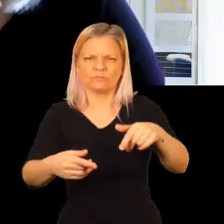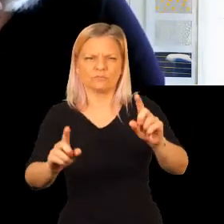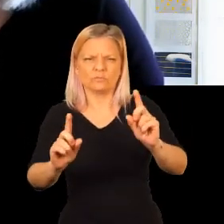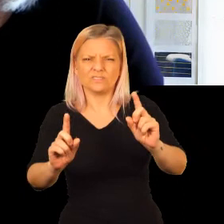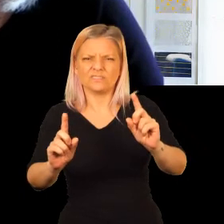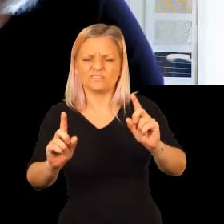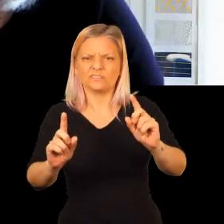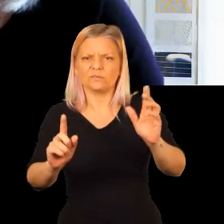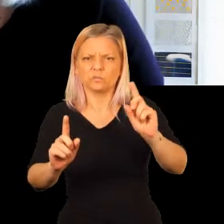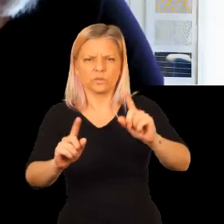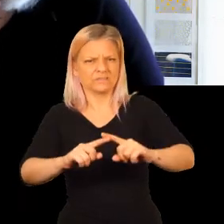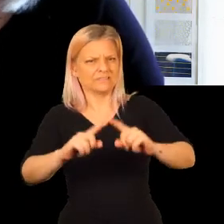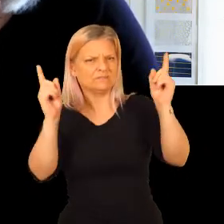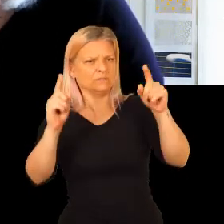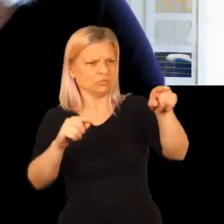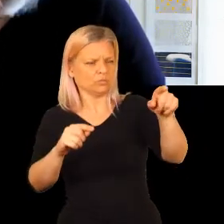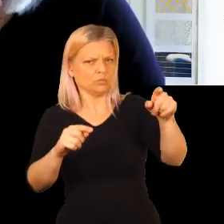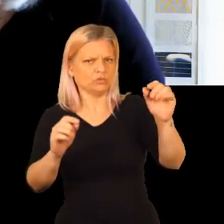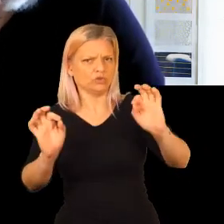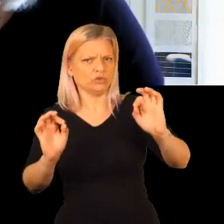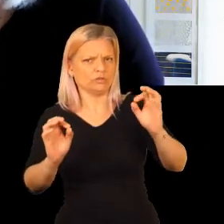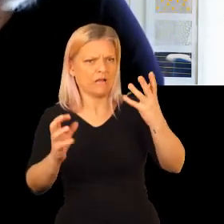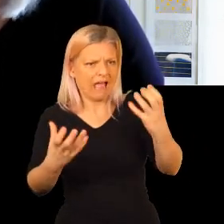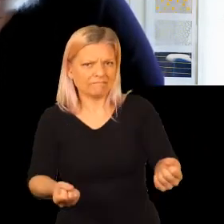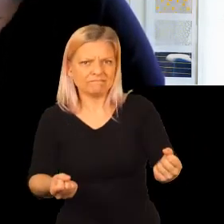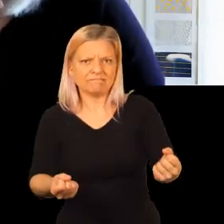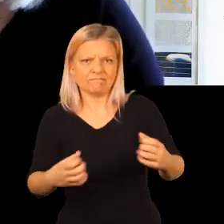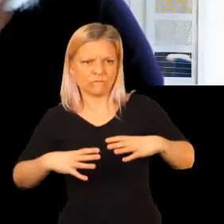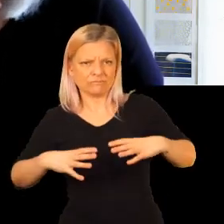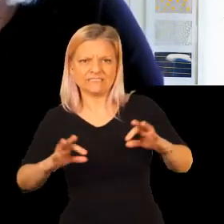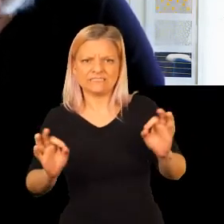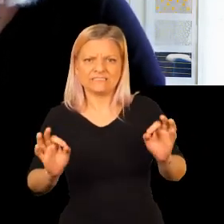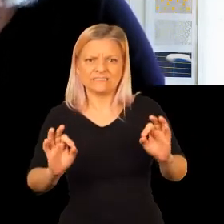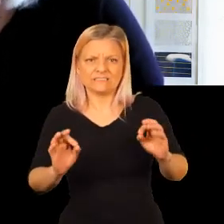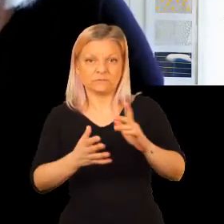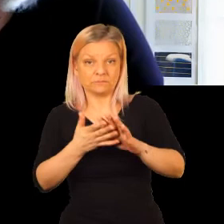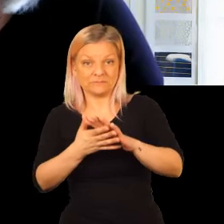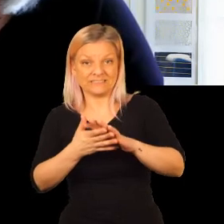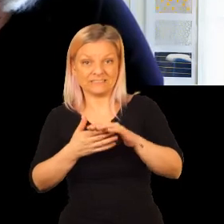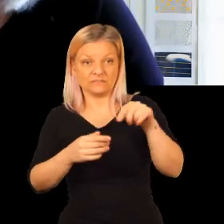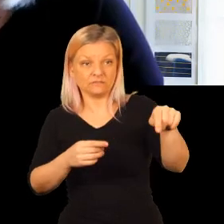why why why what is it you want that's different about this that you've not always already got